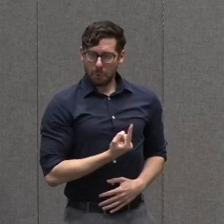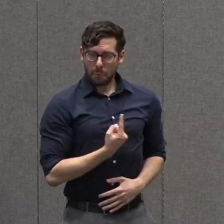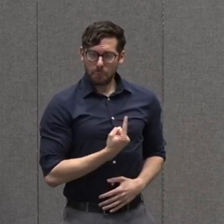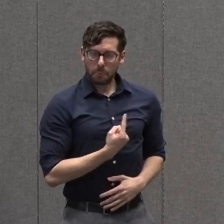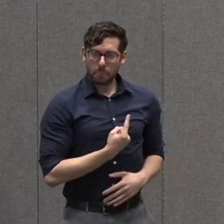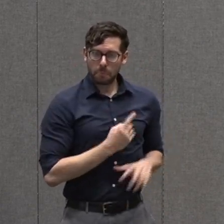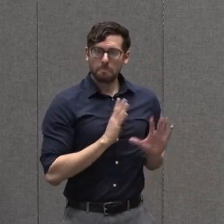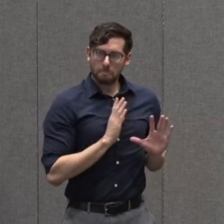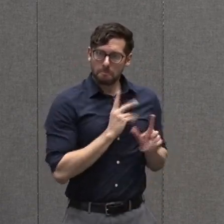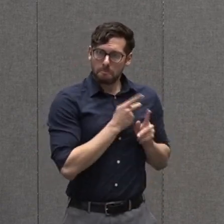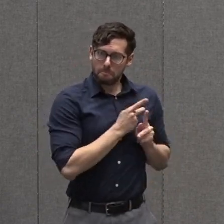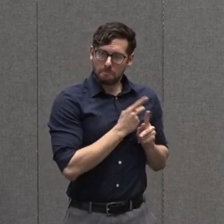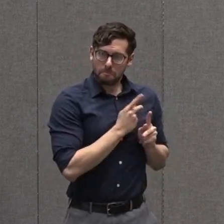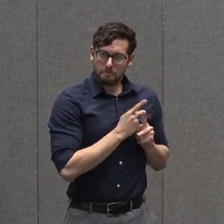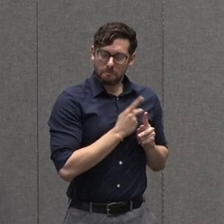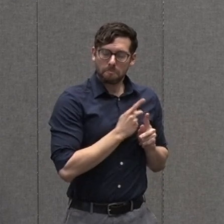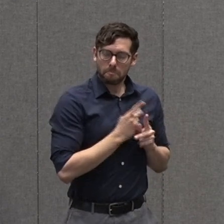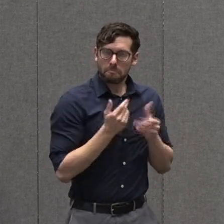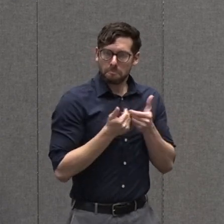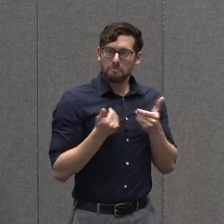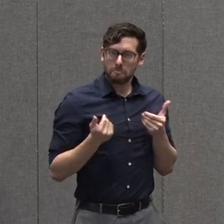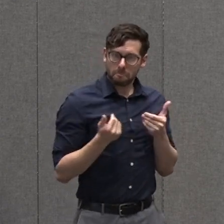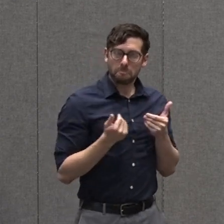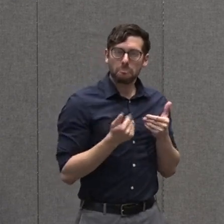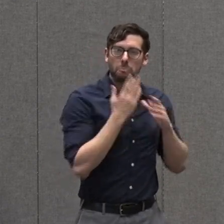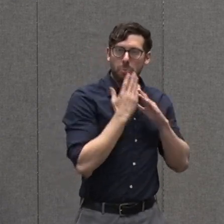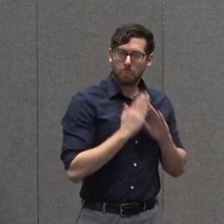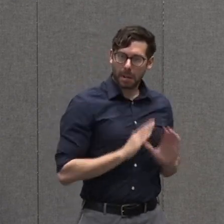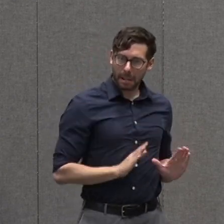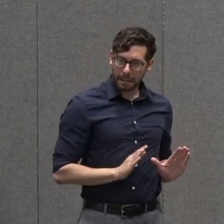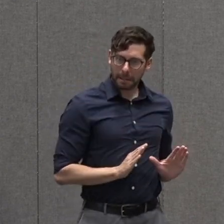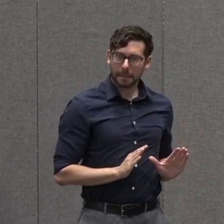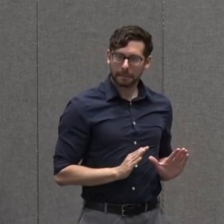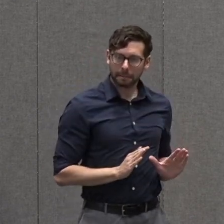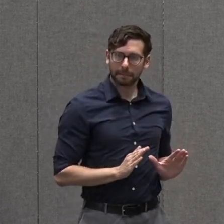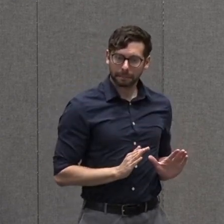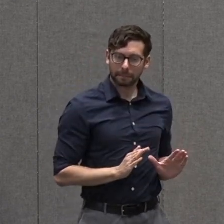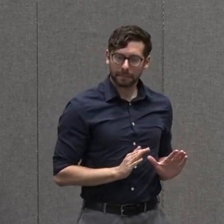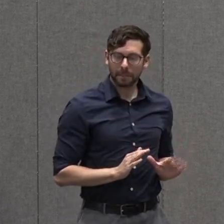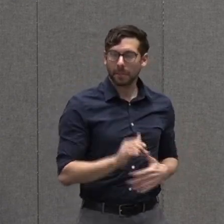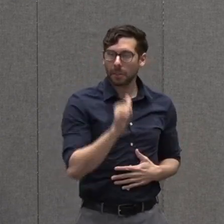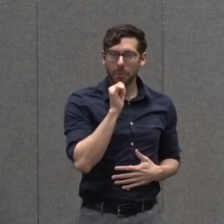So they keep to themselves, they keep quiet, and they don't start a fight.